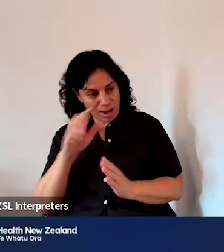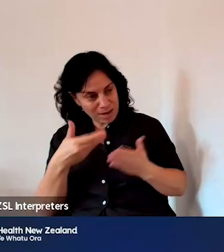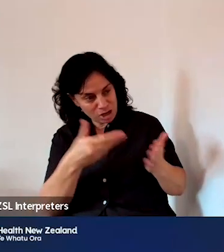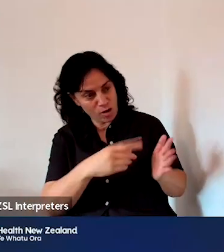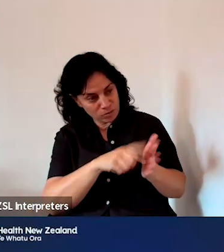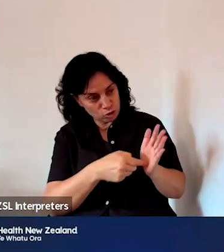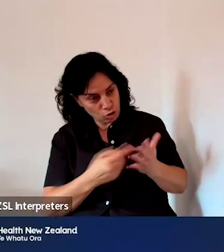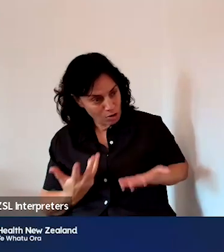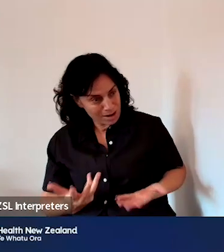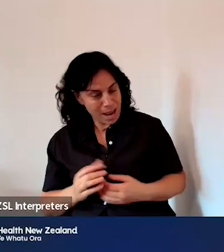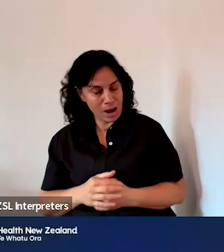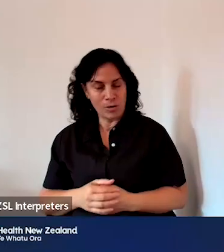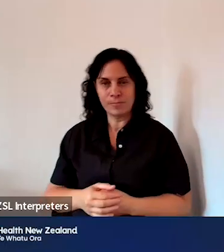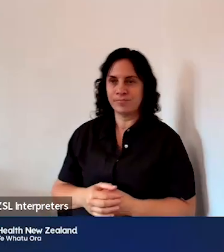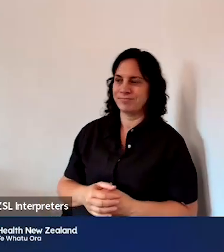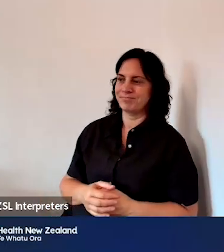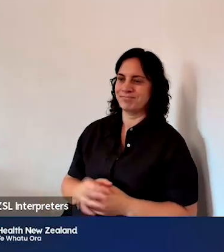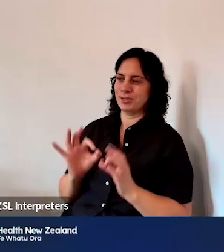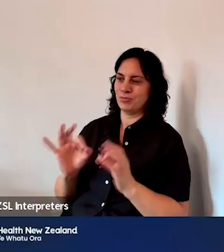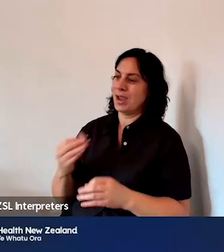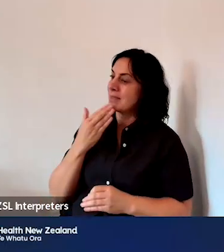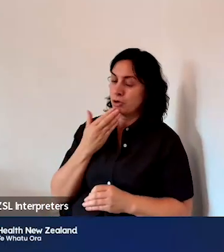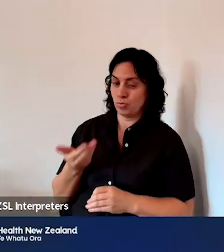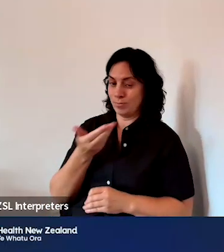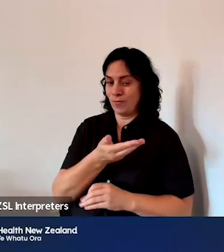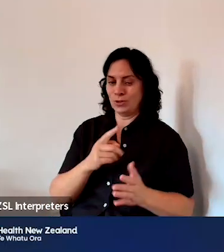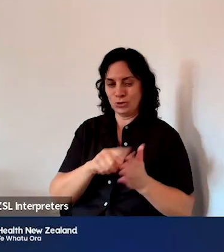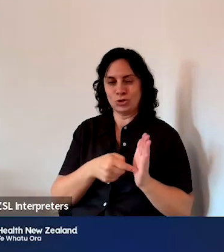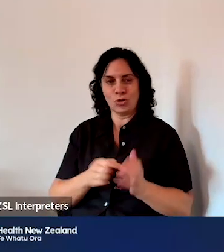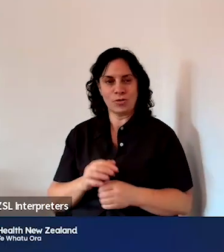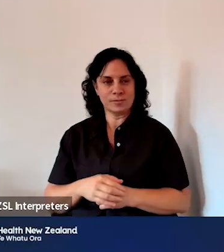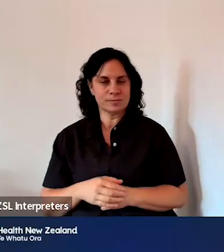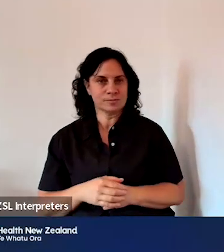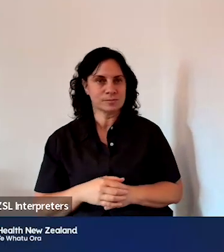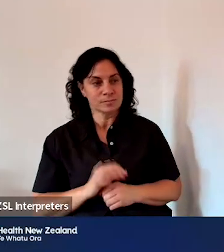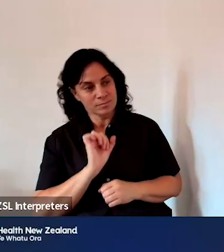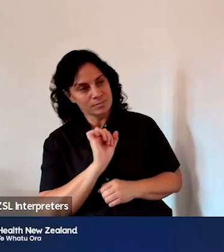Maybe. Yeah, that would be great. Thank you. Thank you, Kirsten. John, your initial comments please.